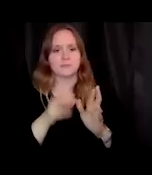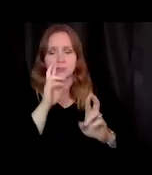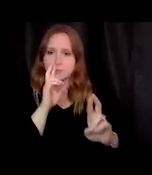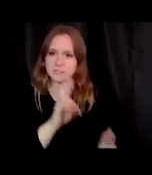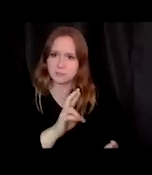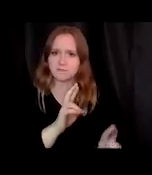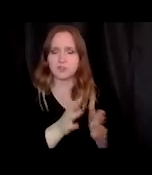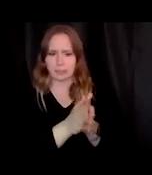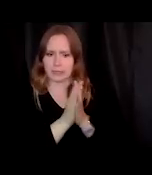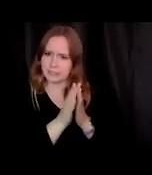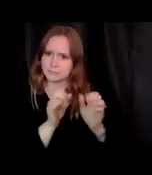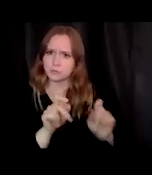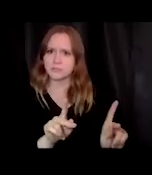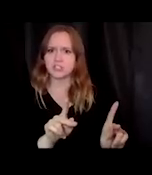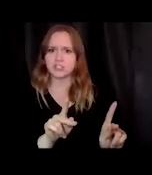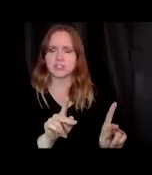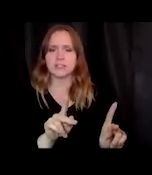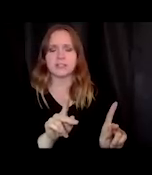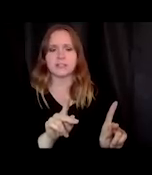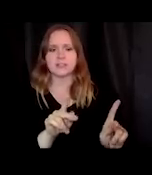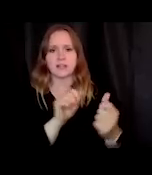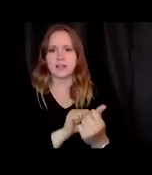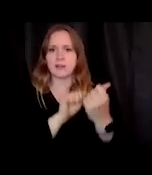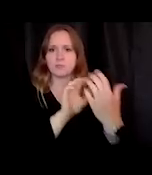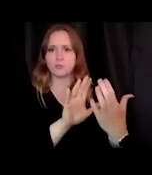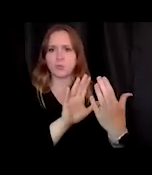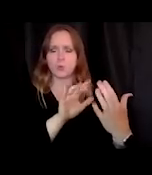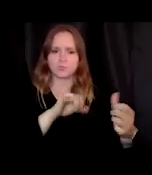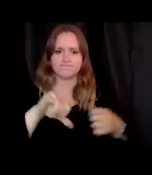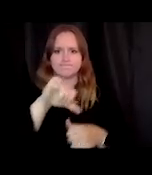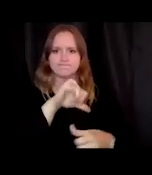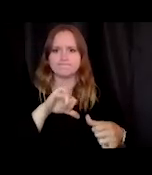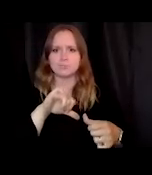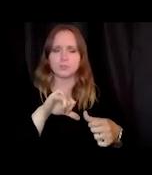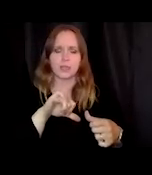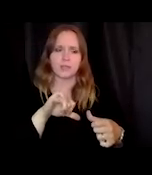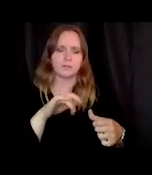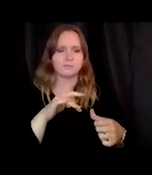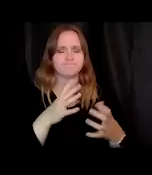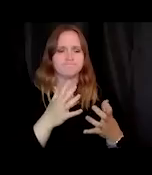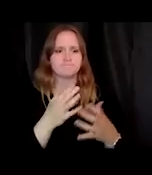and to approach these interactions with sincerity and curiosity.